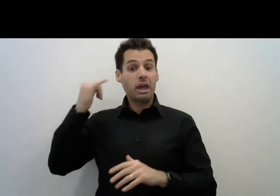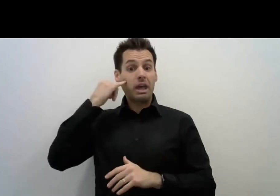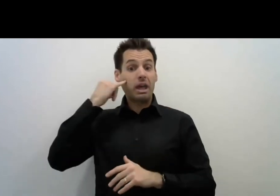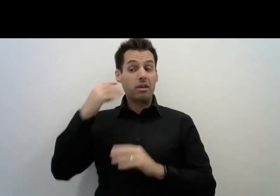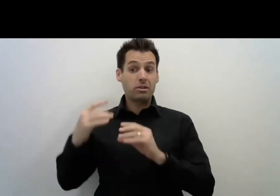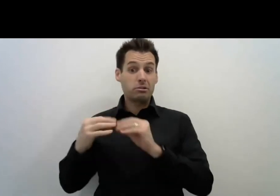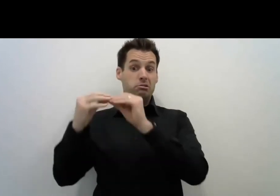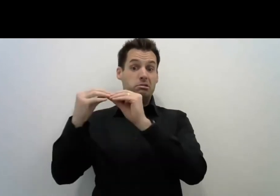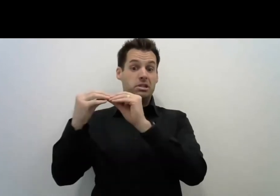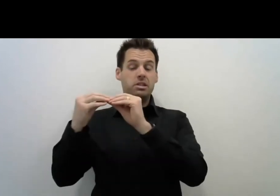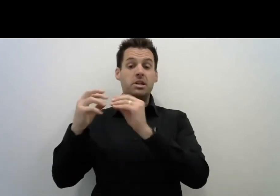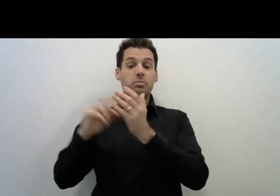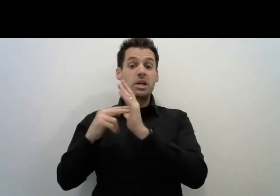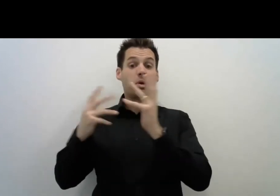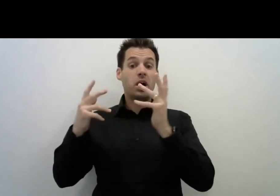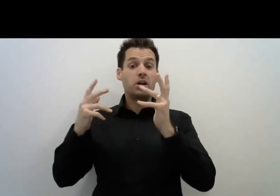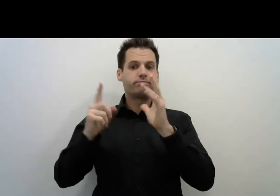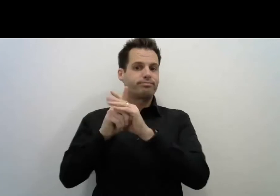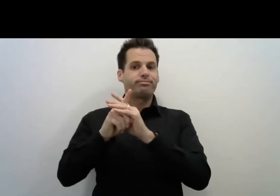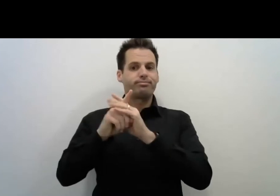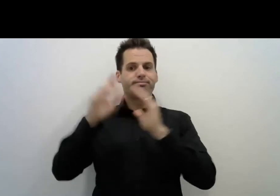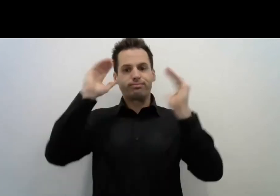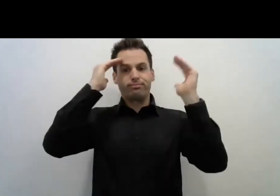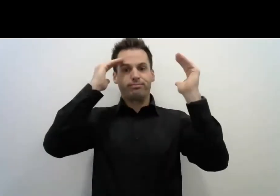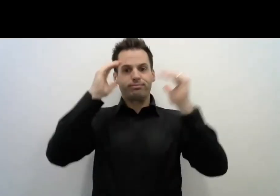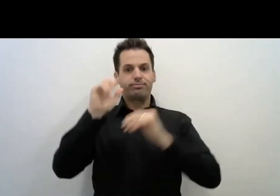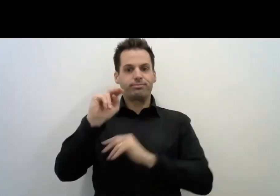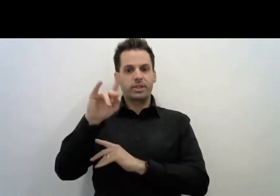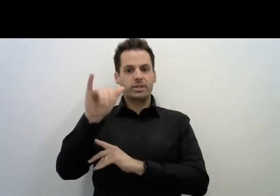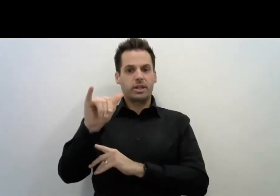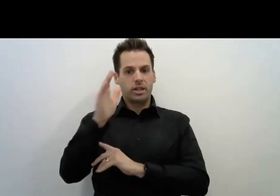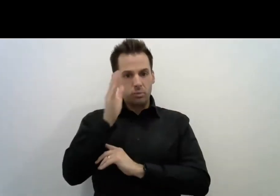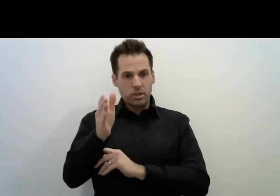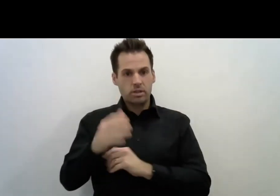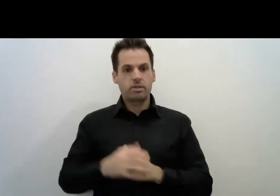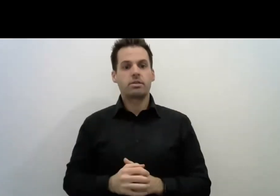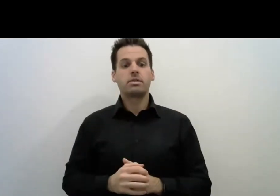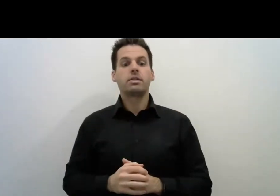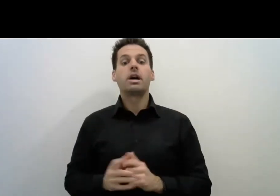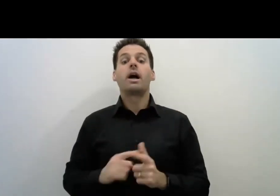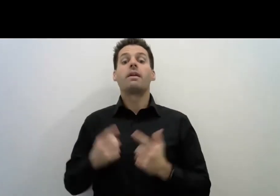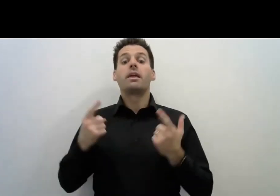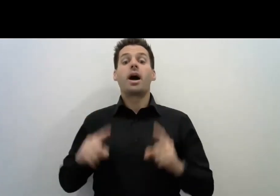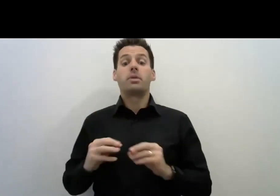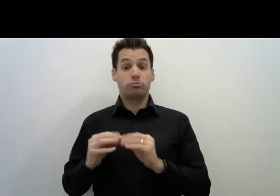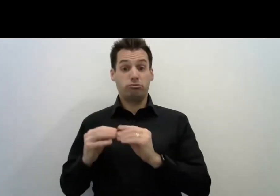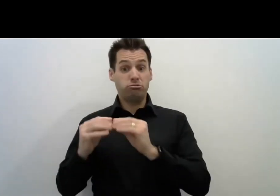um it's a defense mechanism and uh by the time the confrontation had ended i was able to go into my